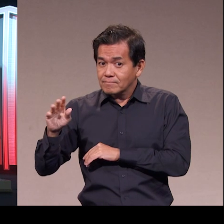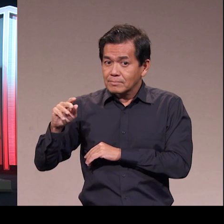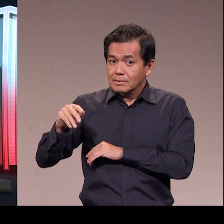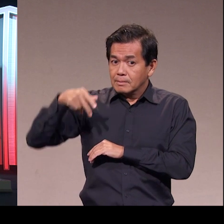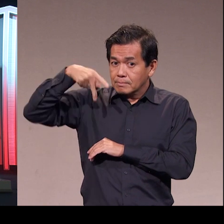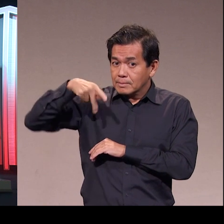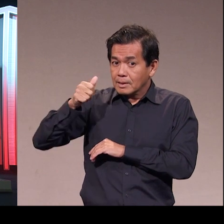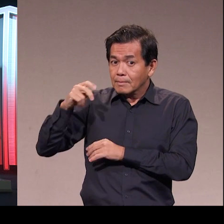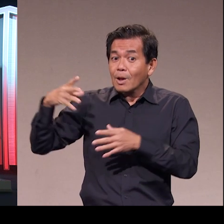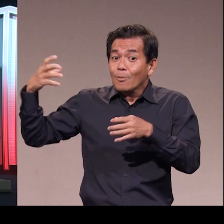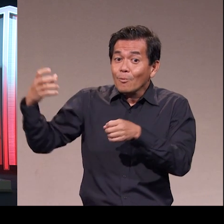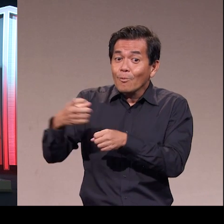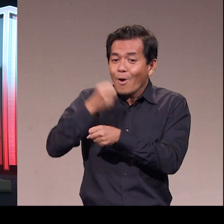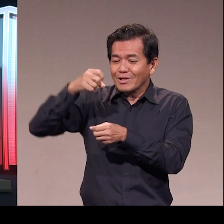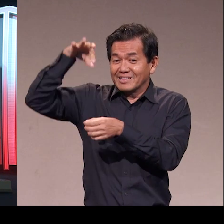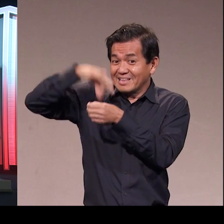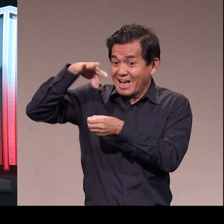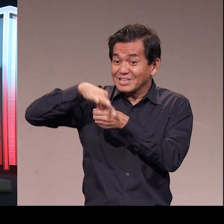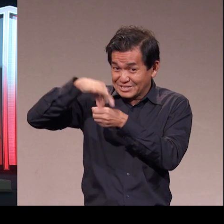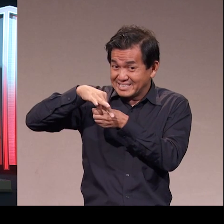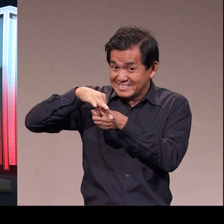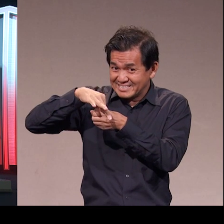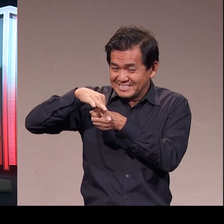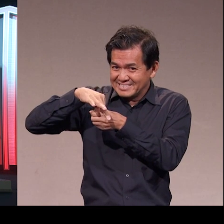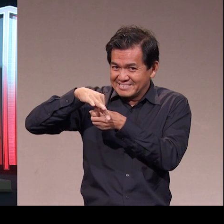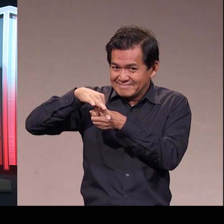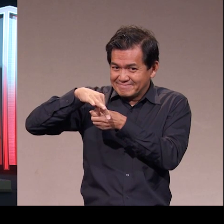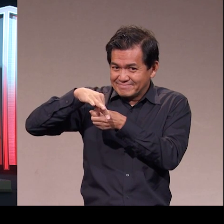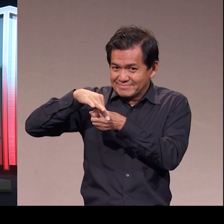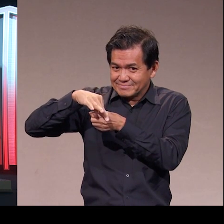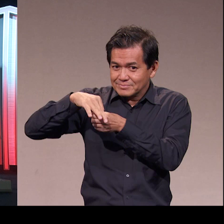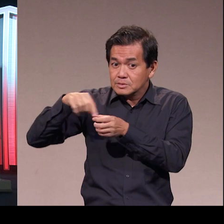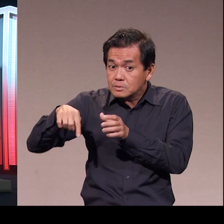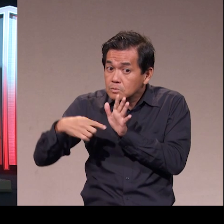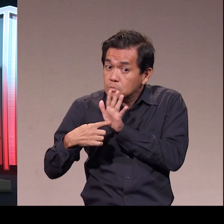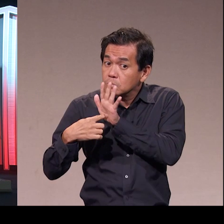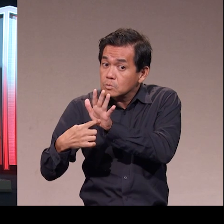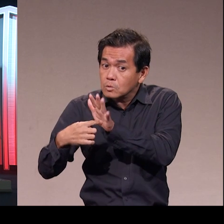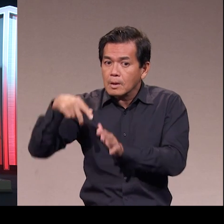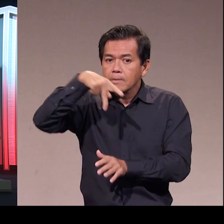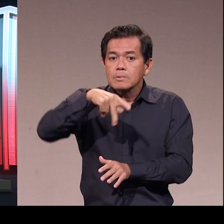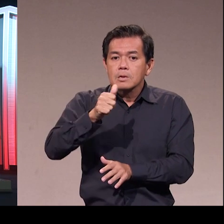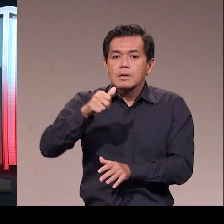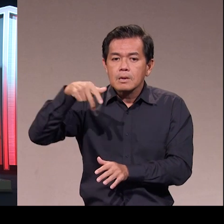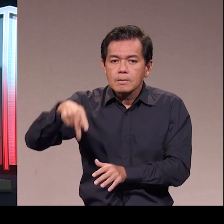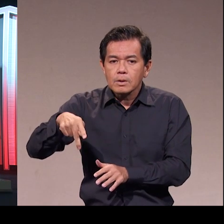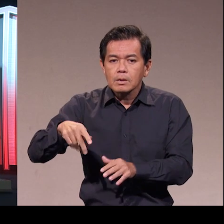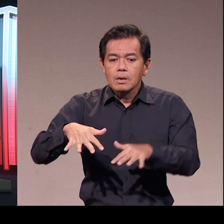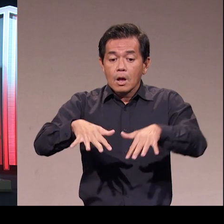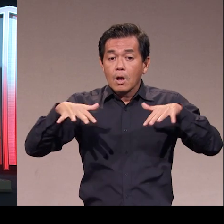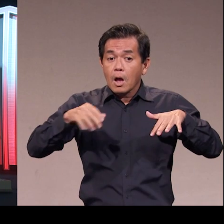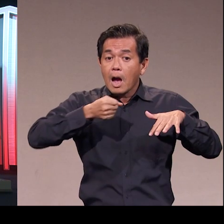This shows the PAP rally at the Padang after winning the general election.